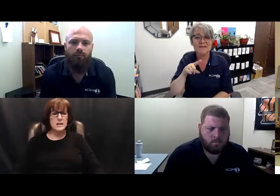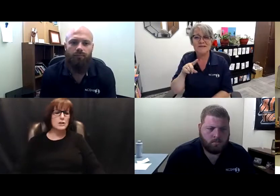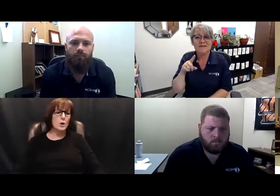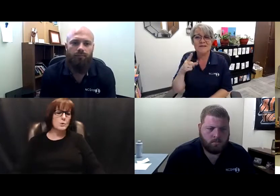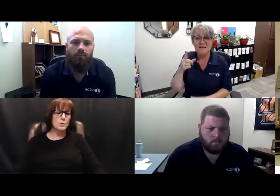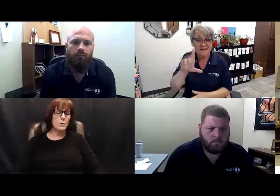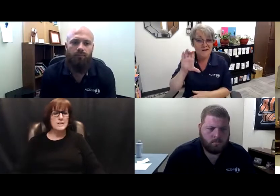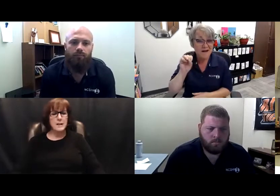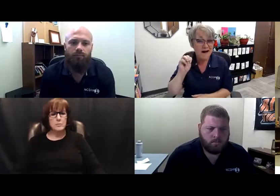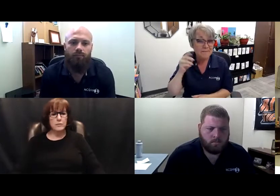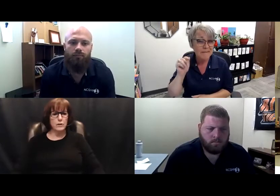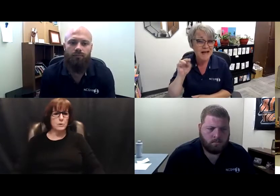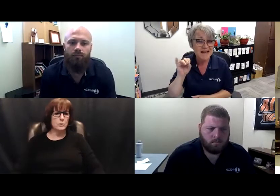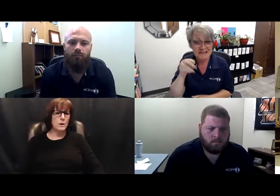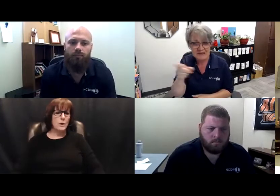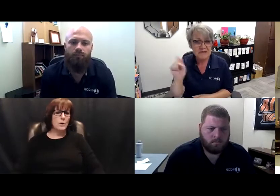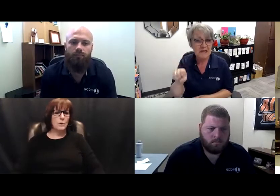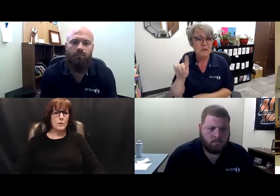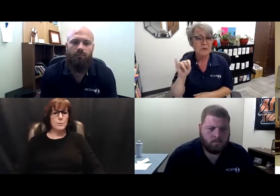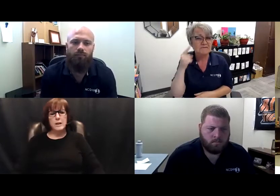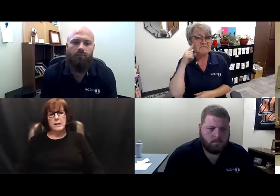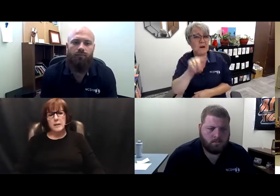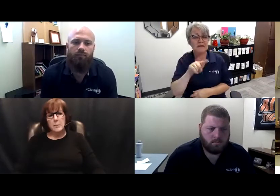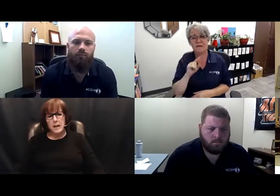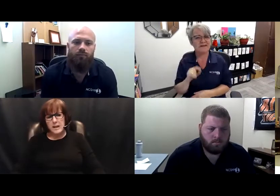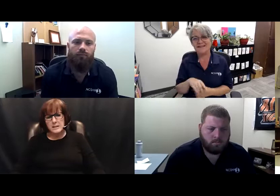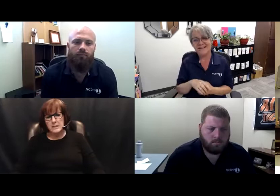notes or type for you or bring in a companion to